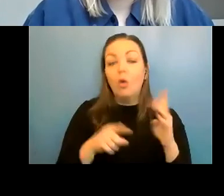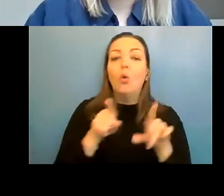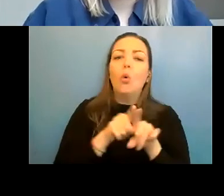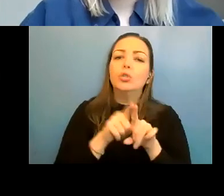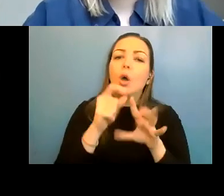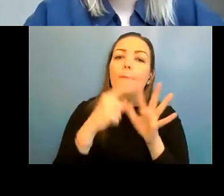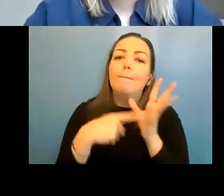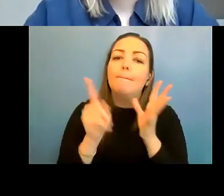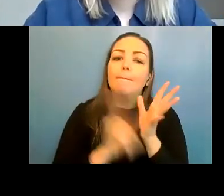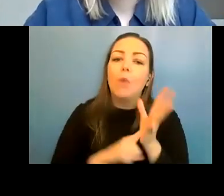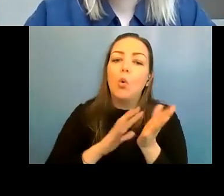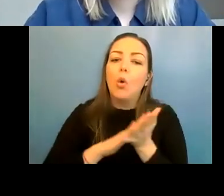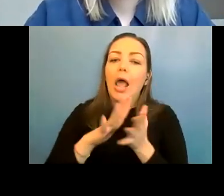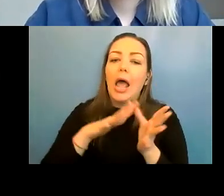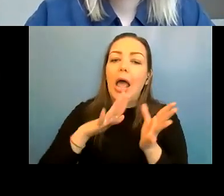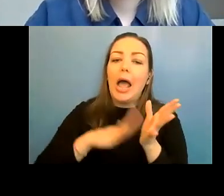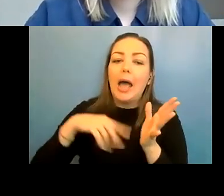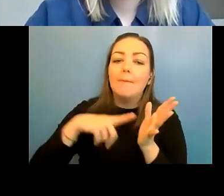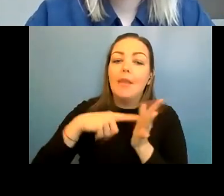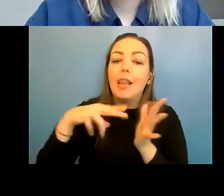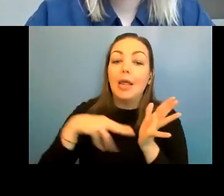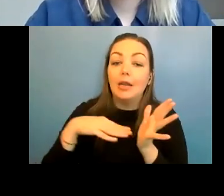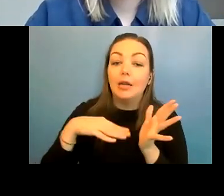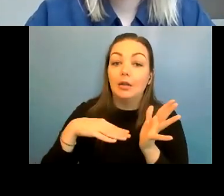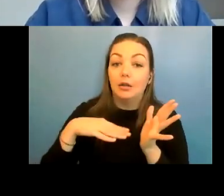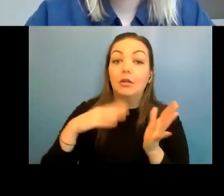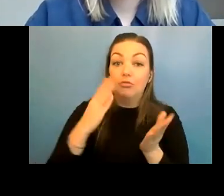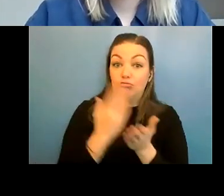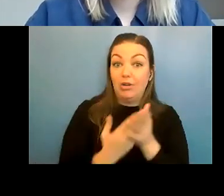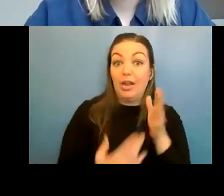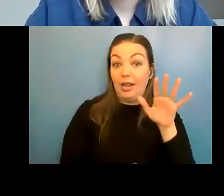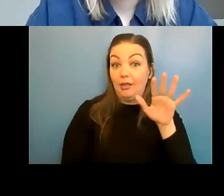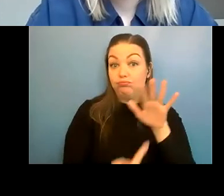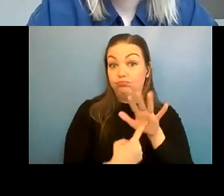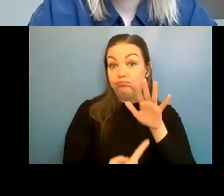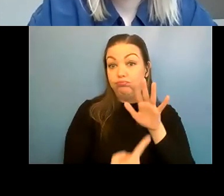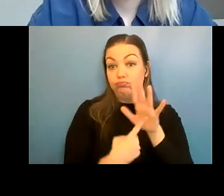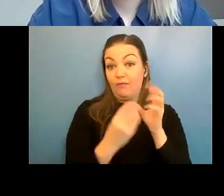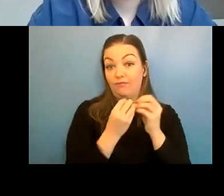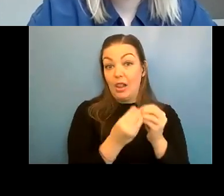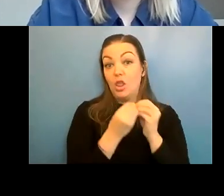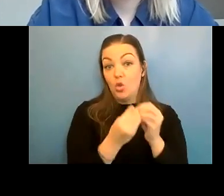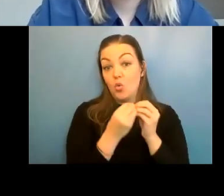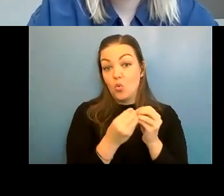Wales, Creative Scotland, I have obviously mentioned British Council, but for some of this work also Paul Hamlyn has been really key with getting that available,